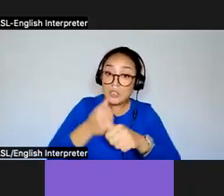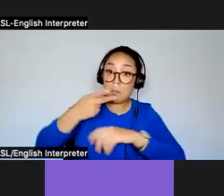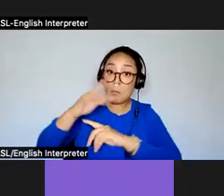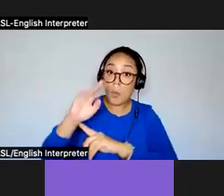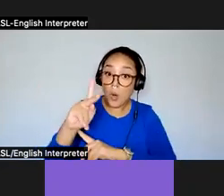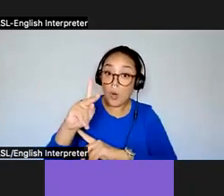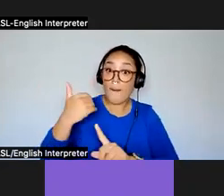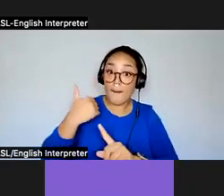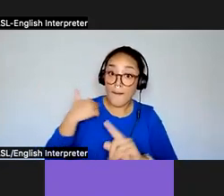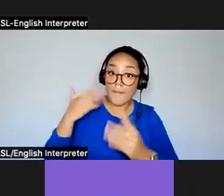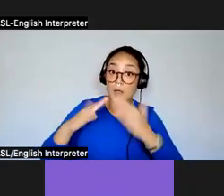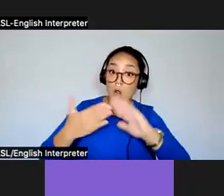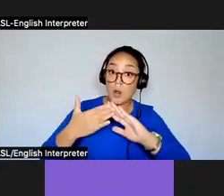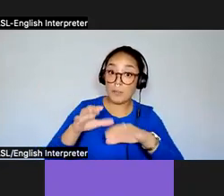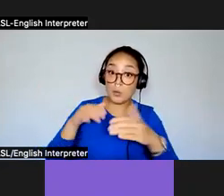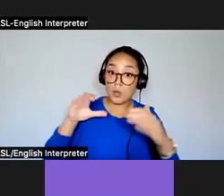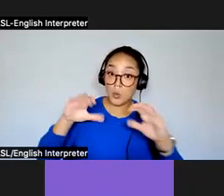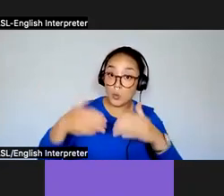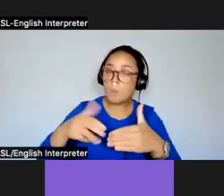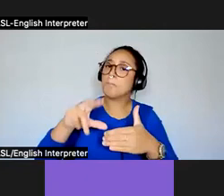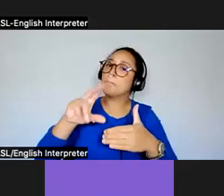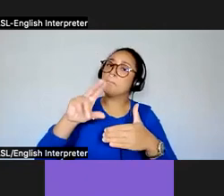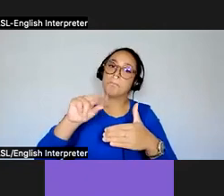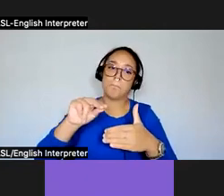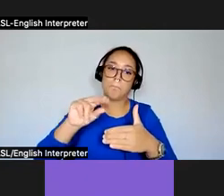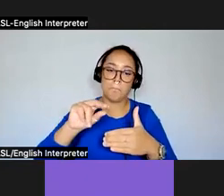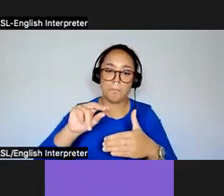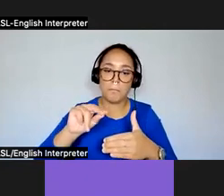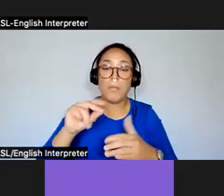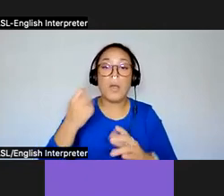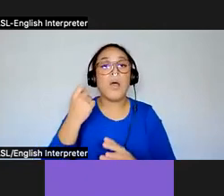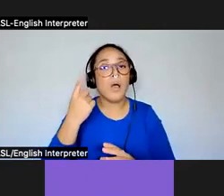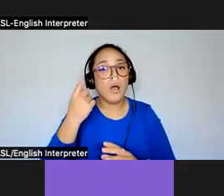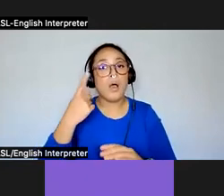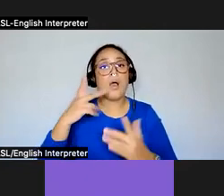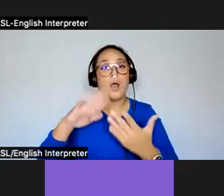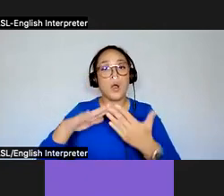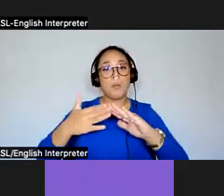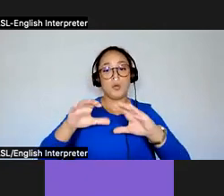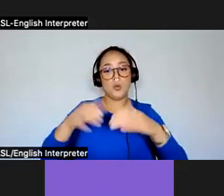So that something's you know, but these community groups are then they're going to help you